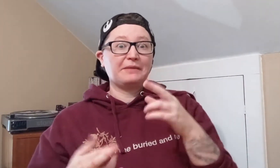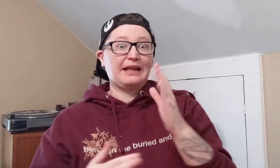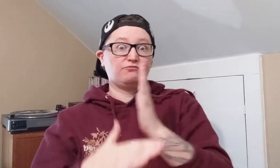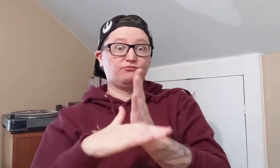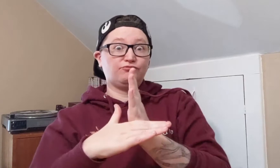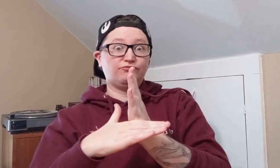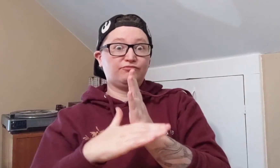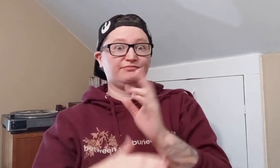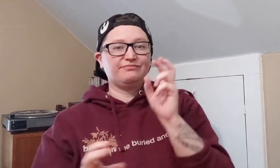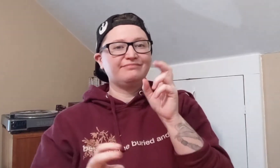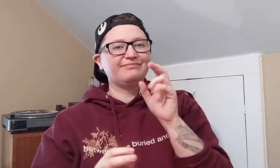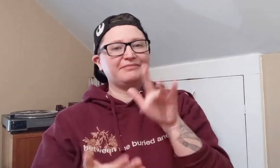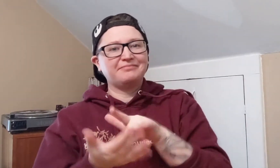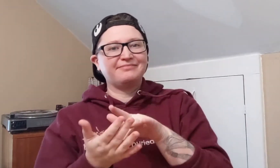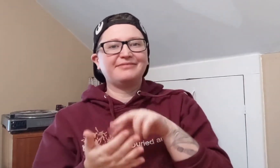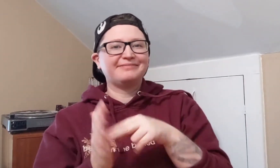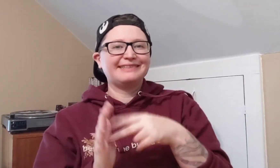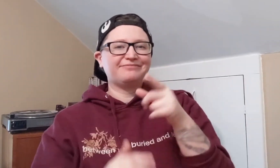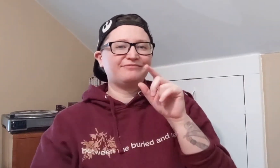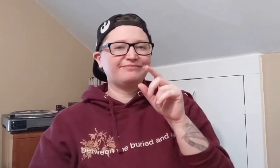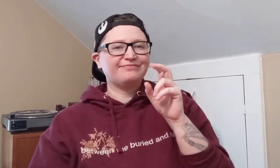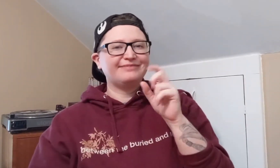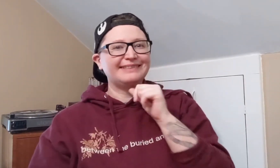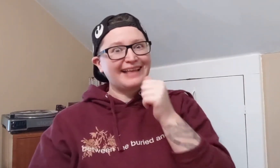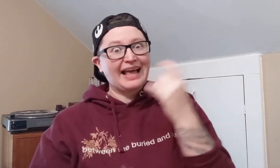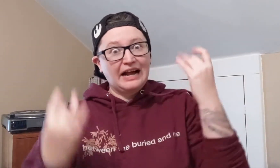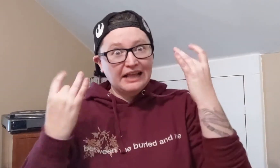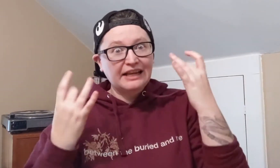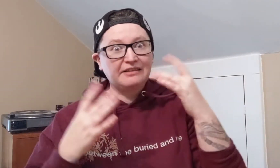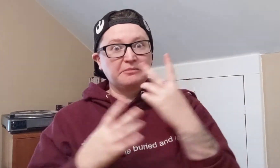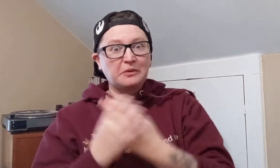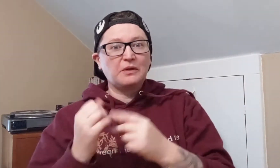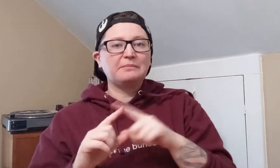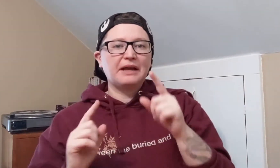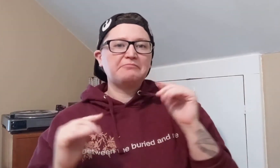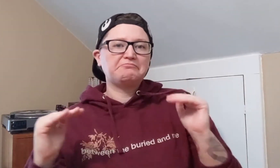very low chance if you pick something in the middle then you know it's not too crazy for